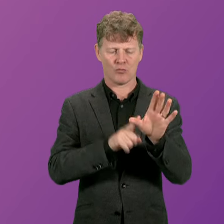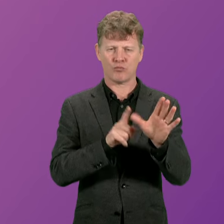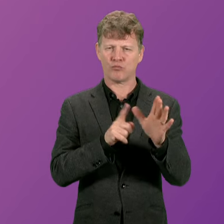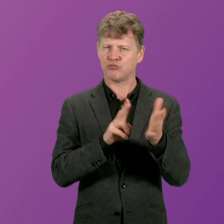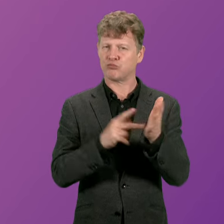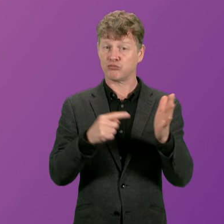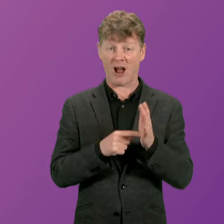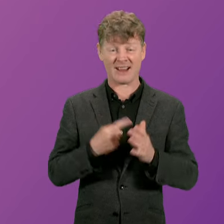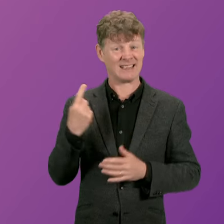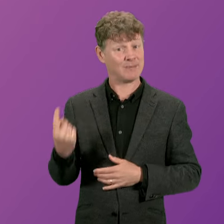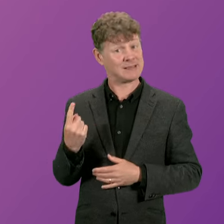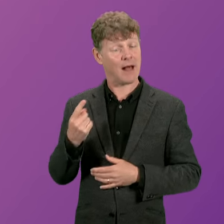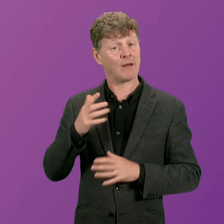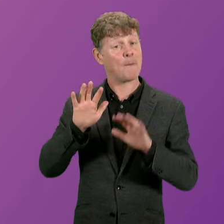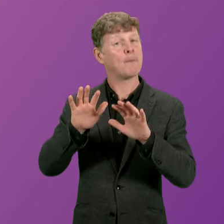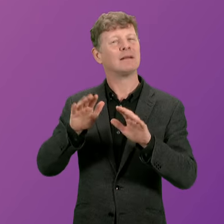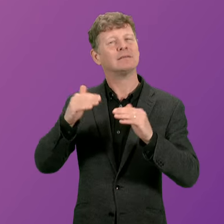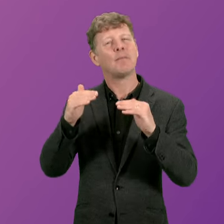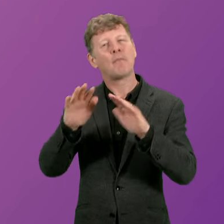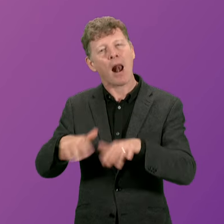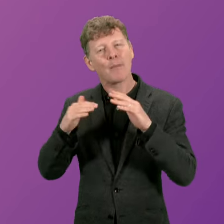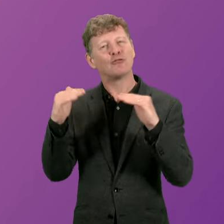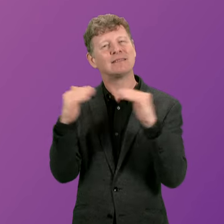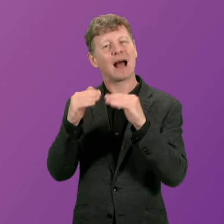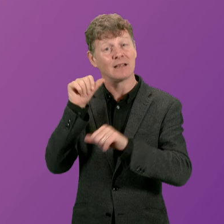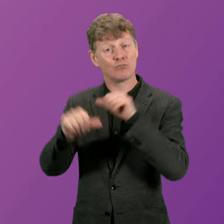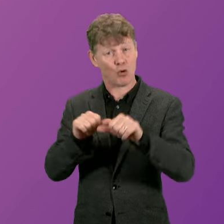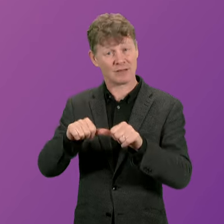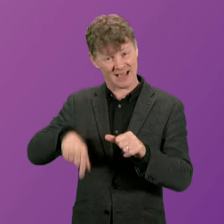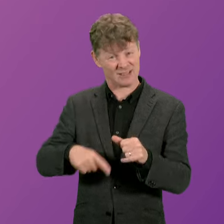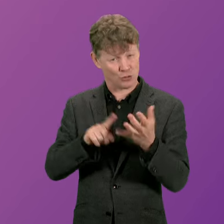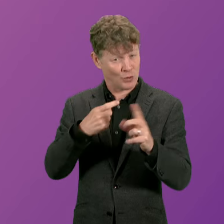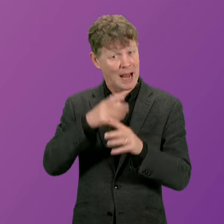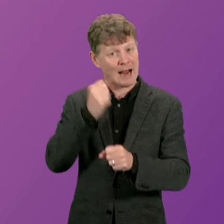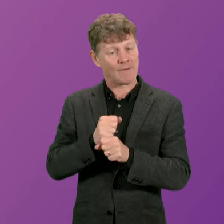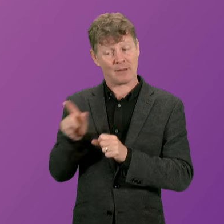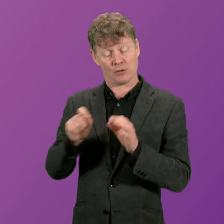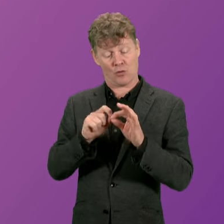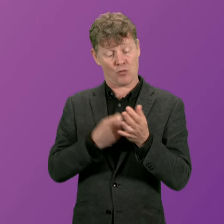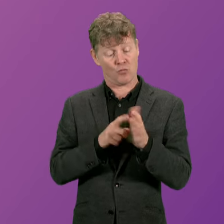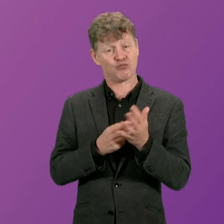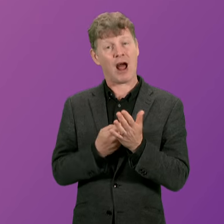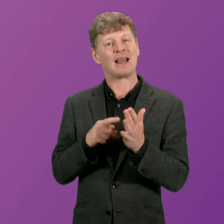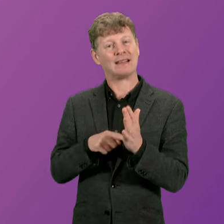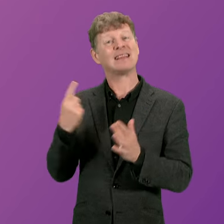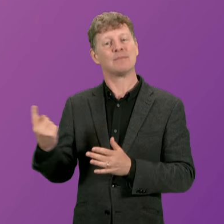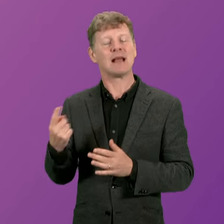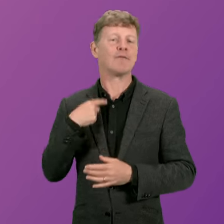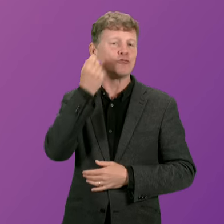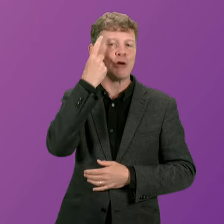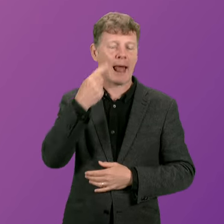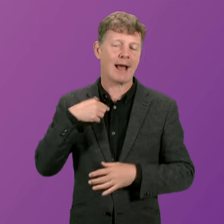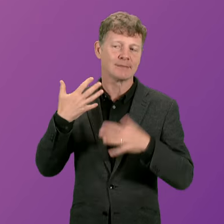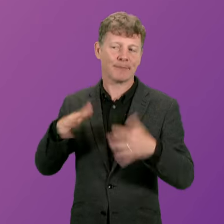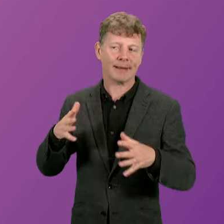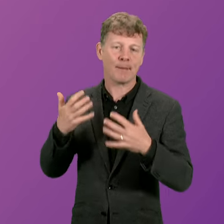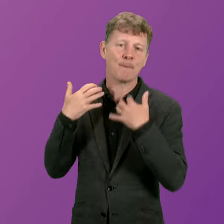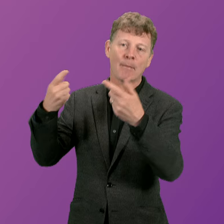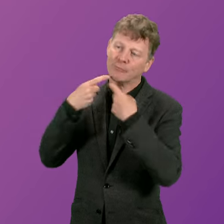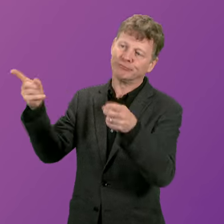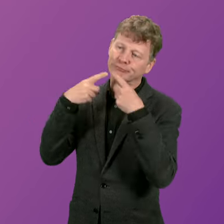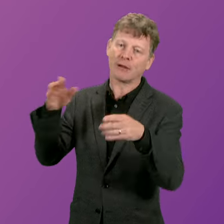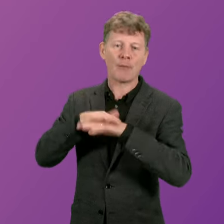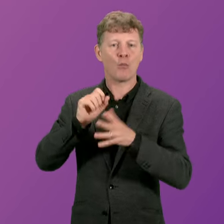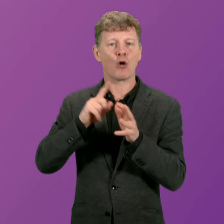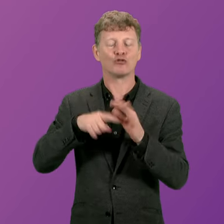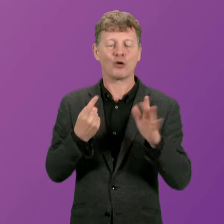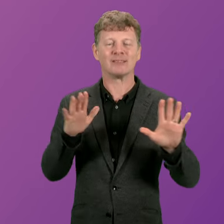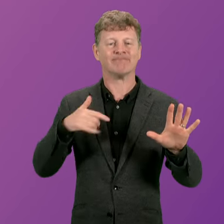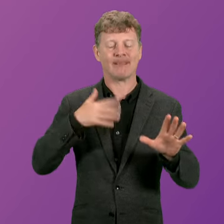the parliamentary standards process because he had expressed public remarks about the case. Mr